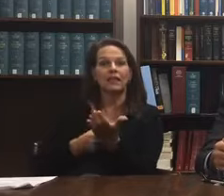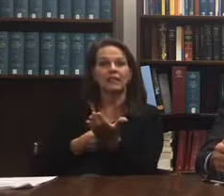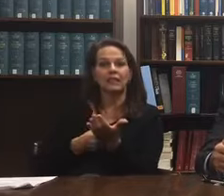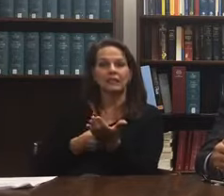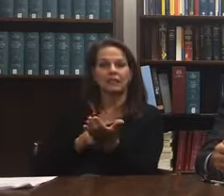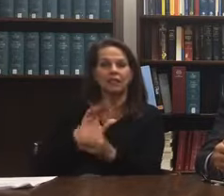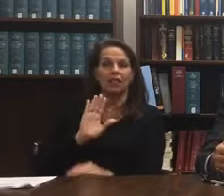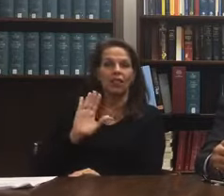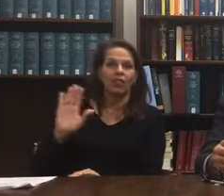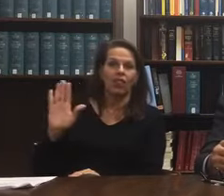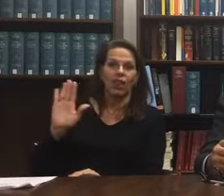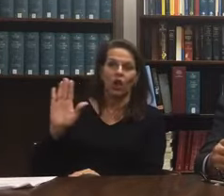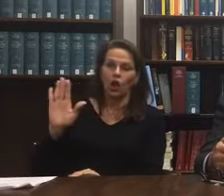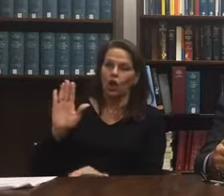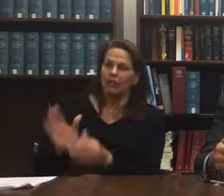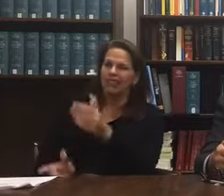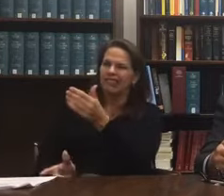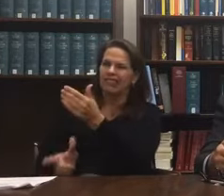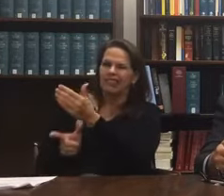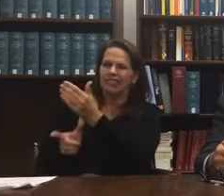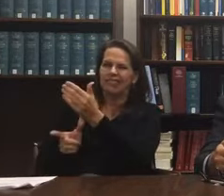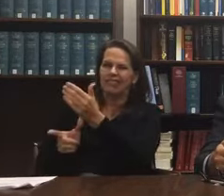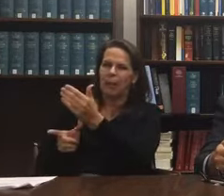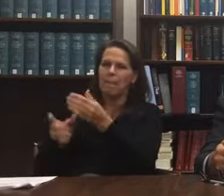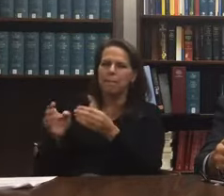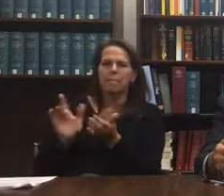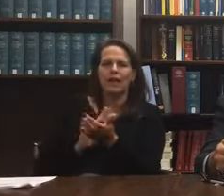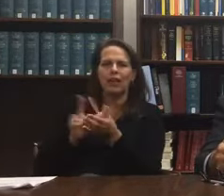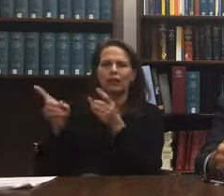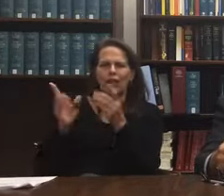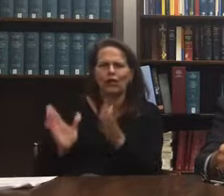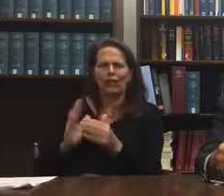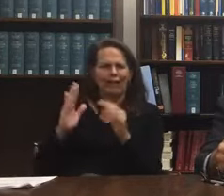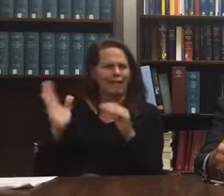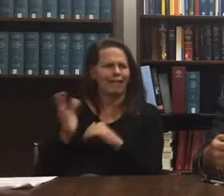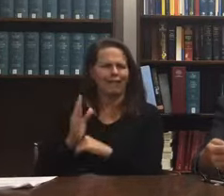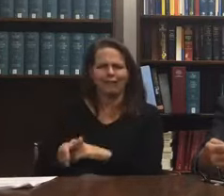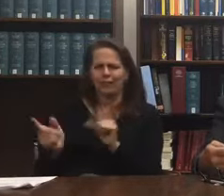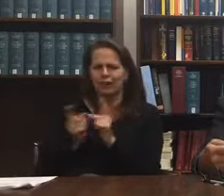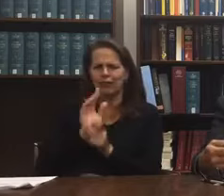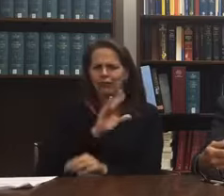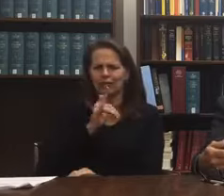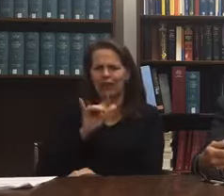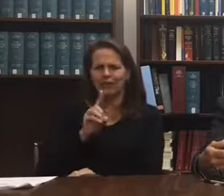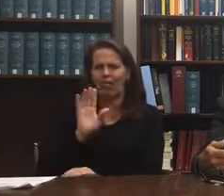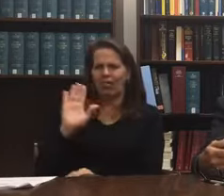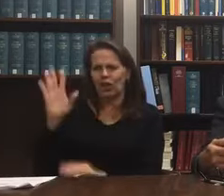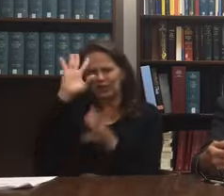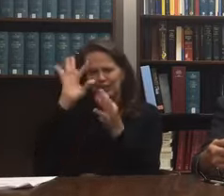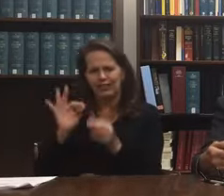associate medical director who's never met your child is their decisions not going to be better than these four or five doctors that have written letters